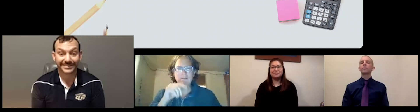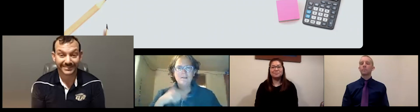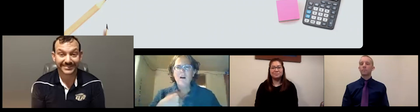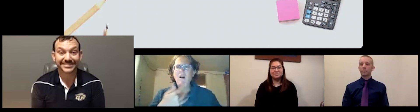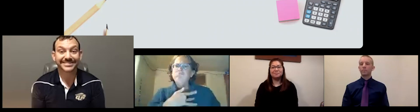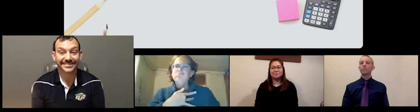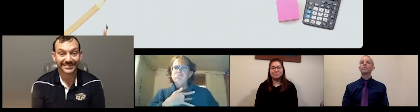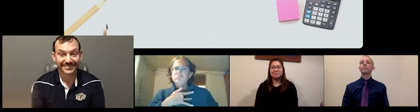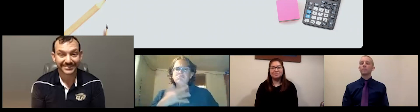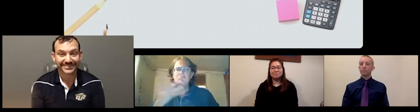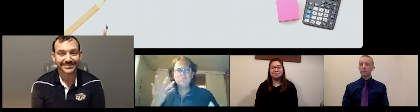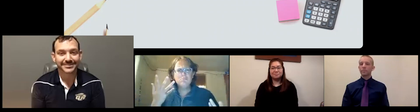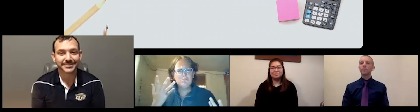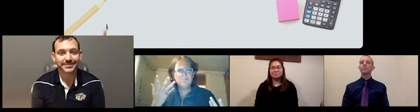I was very touched.